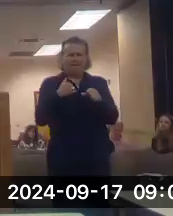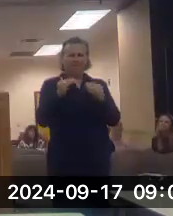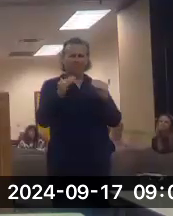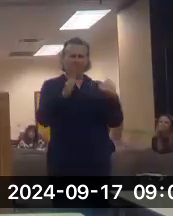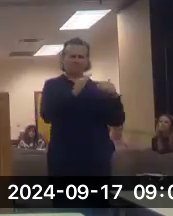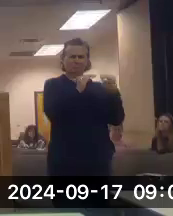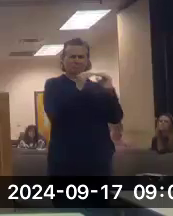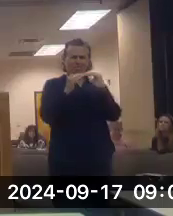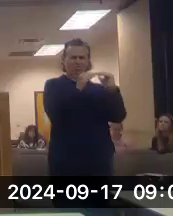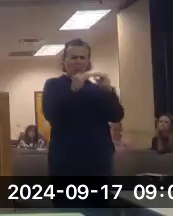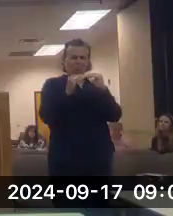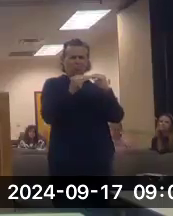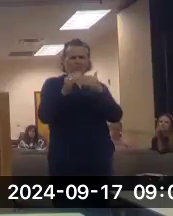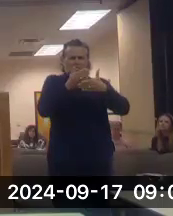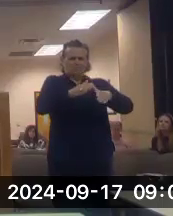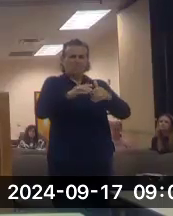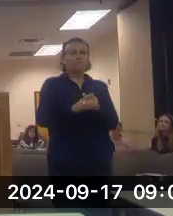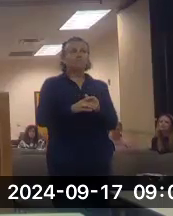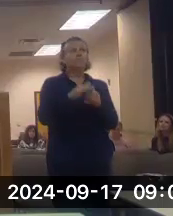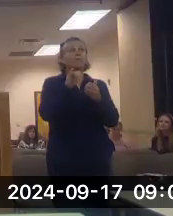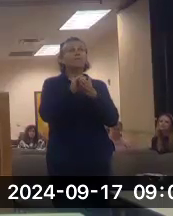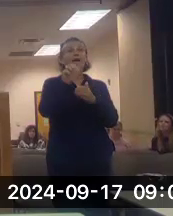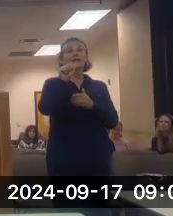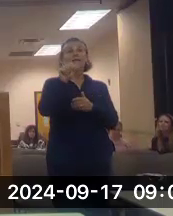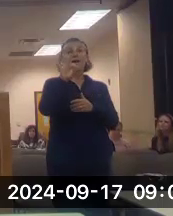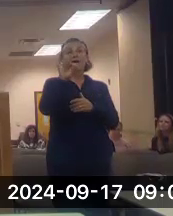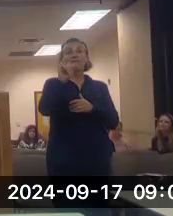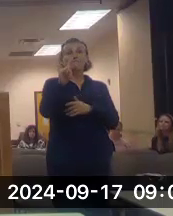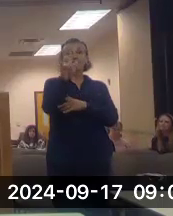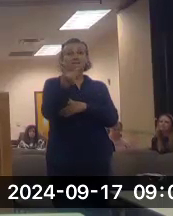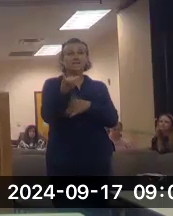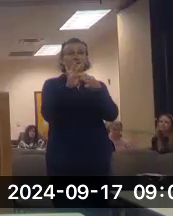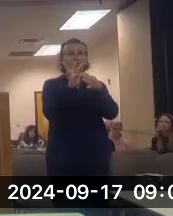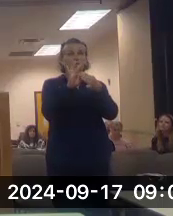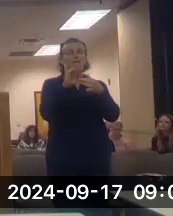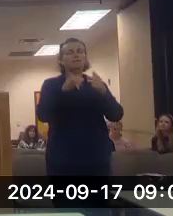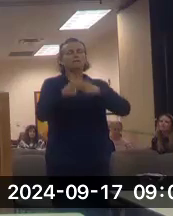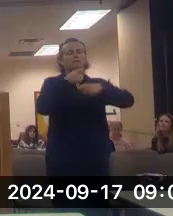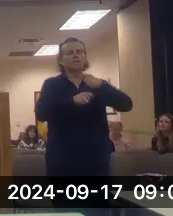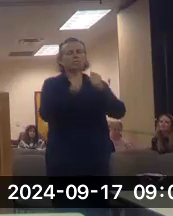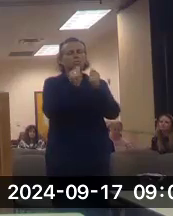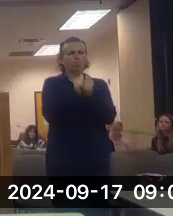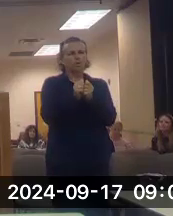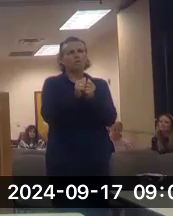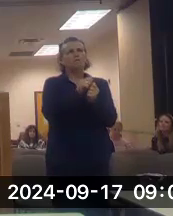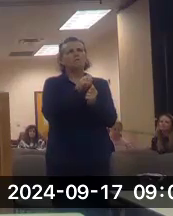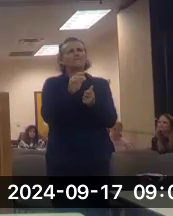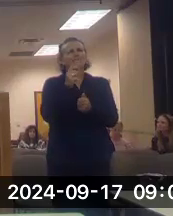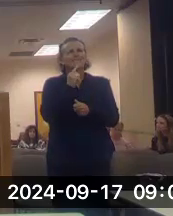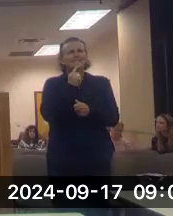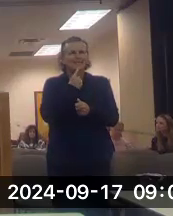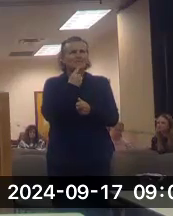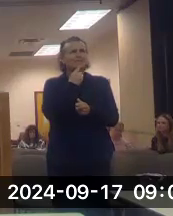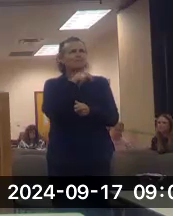Reginald Parson: affinity relationships. Well, they've been removed and replaced with significant personal bond. The definitions are still too broad.